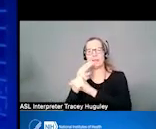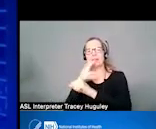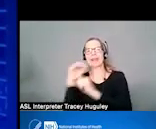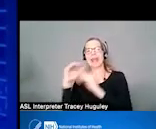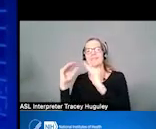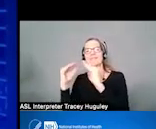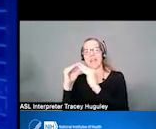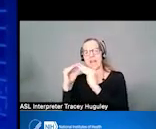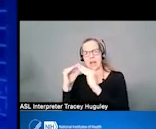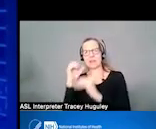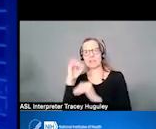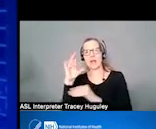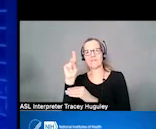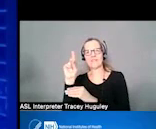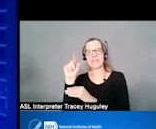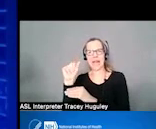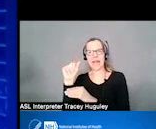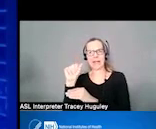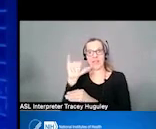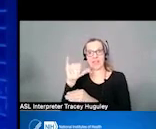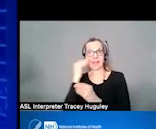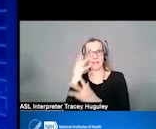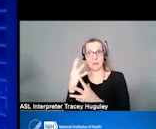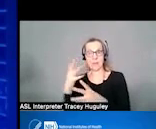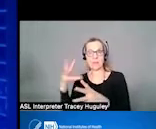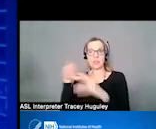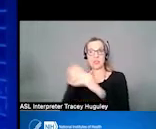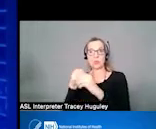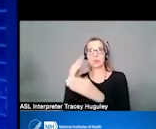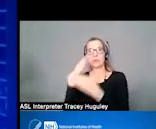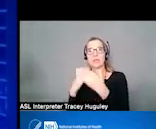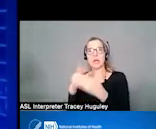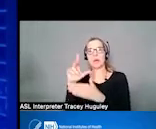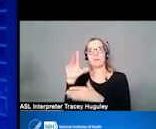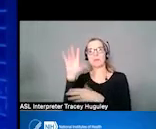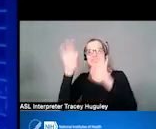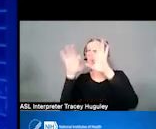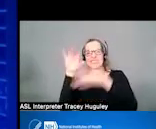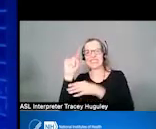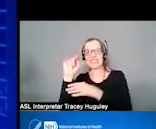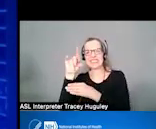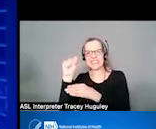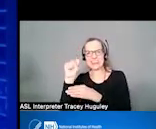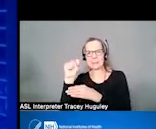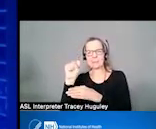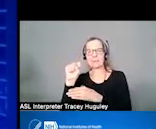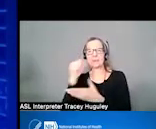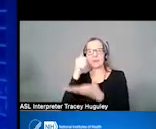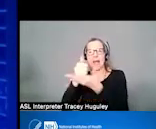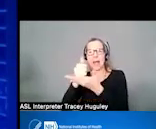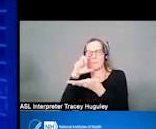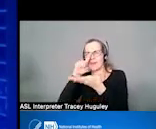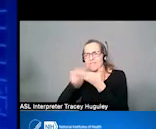This information also includes some tips to help investigators help identify appropriate data repositories,